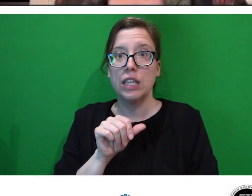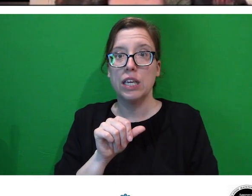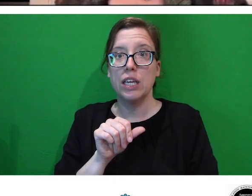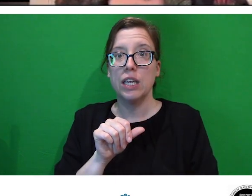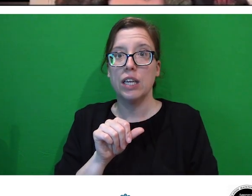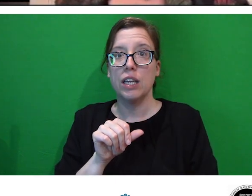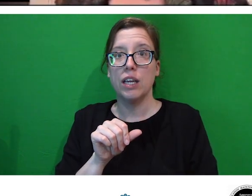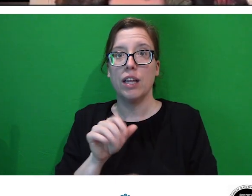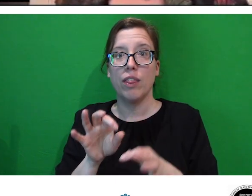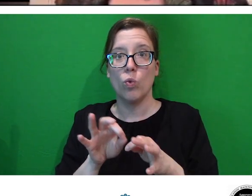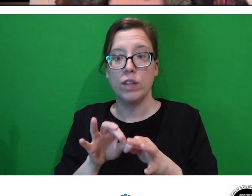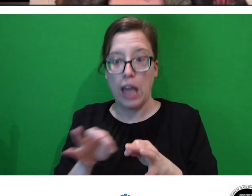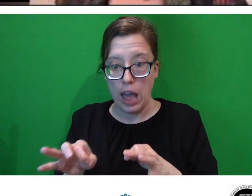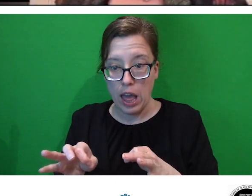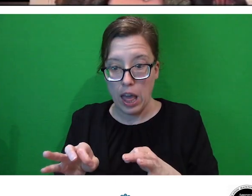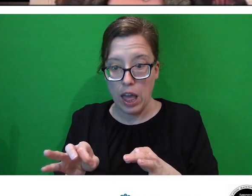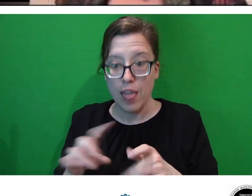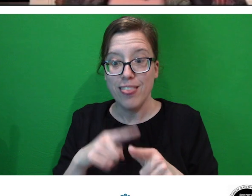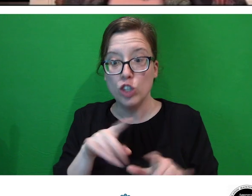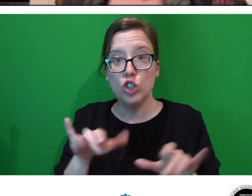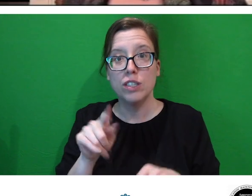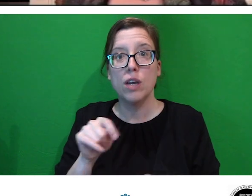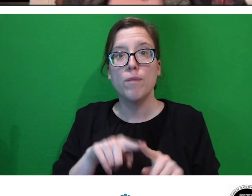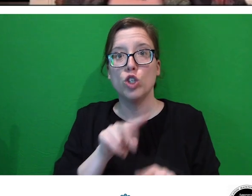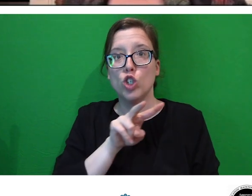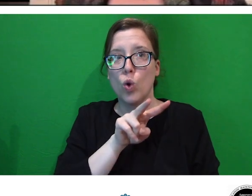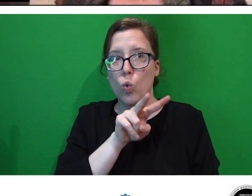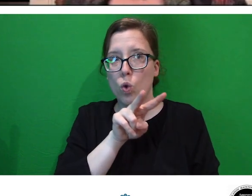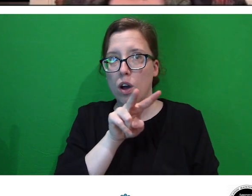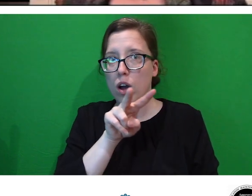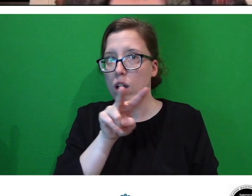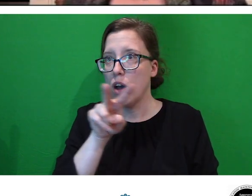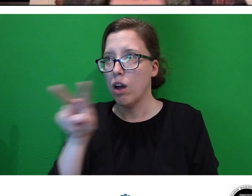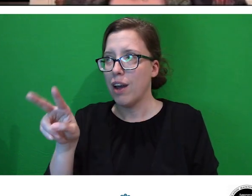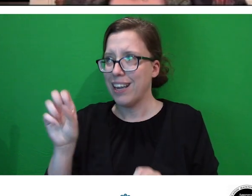she does." And I said, "Okay, show me." And the teacher went, "Get your backpack and line